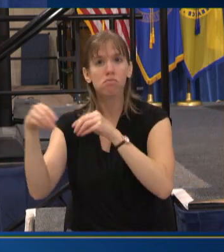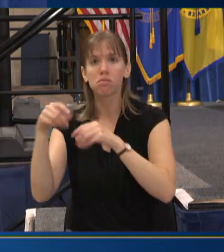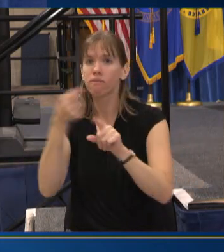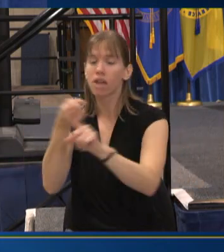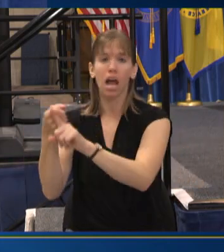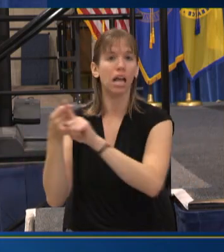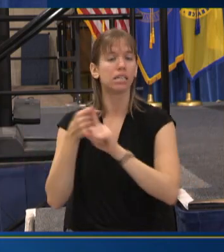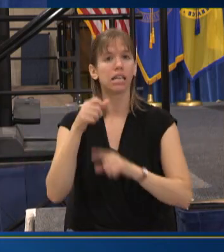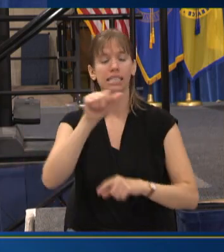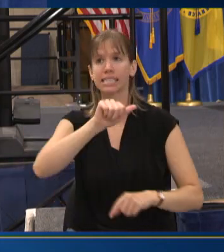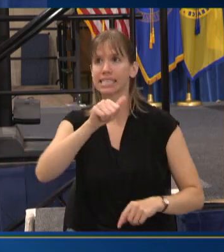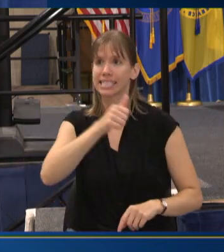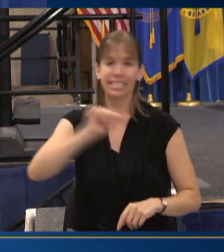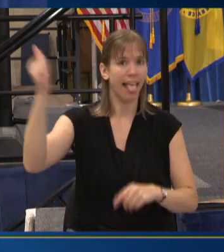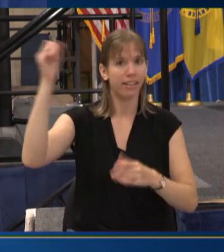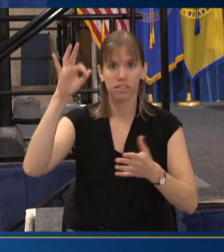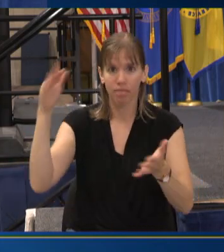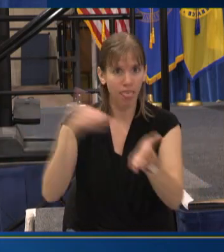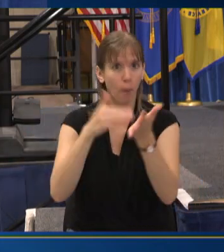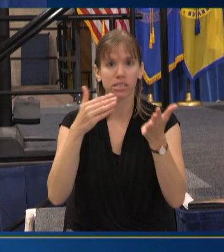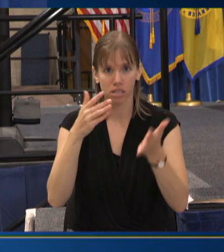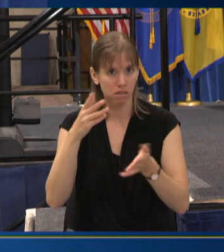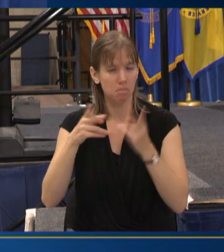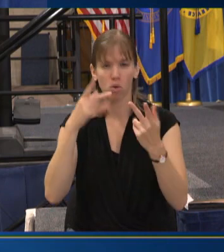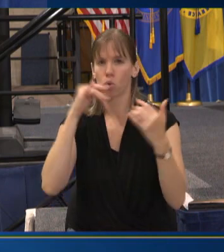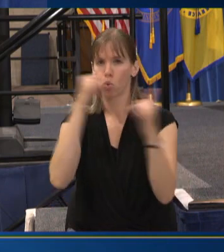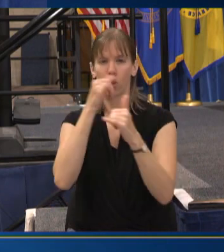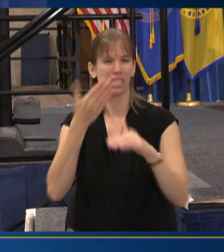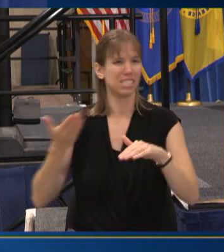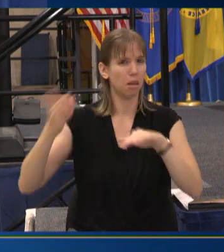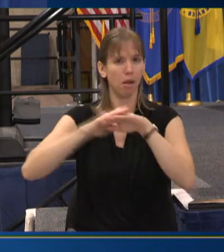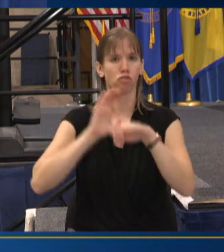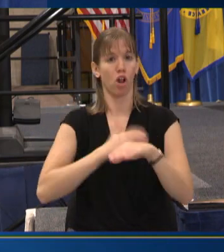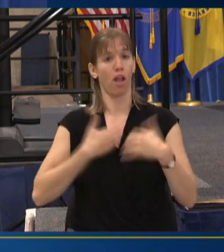numerous illnesses, and exacerbated chronic health conditions.